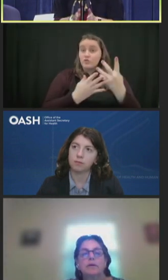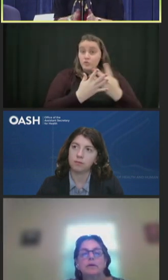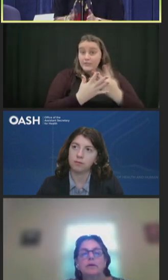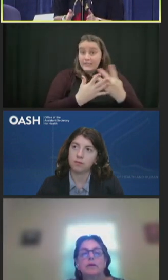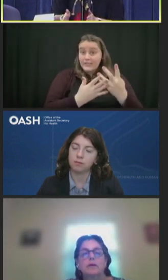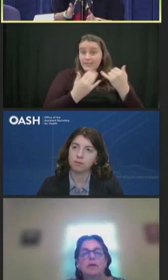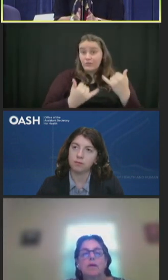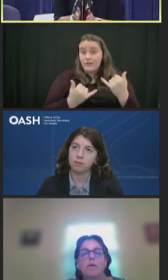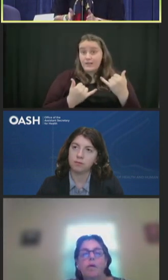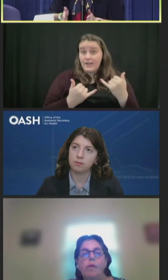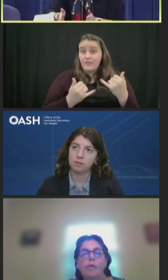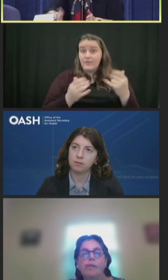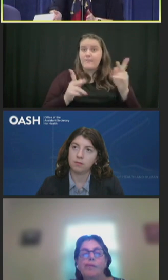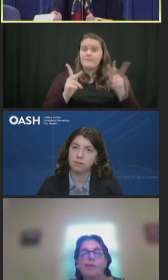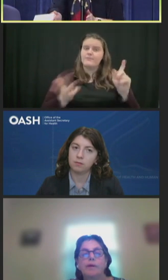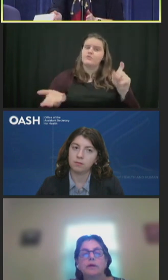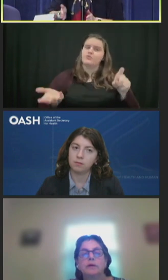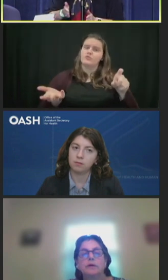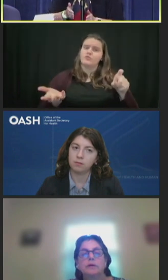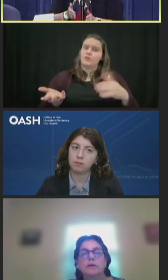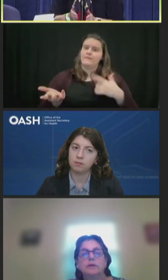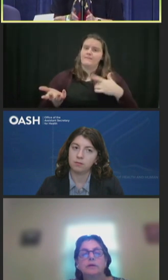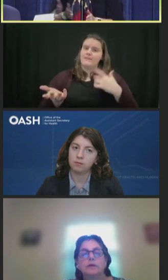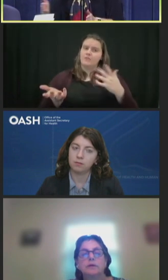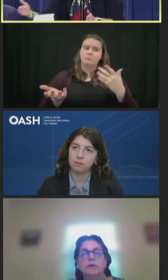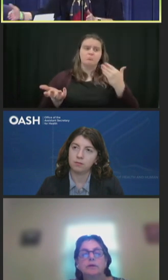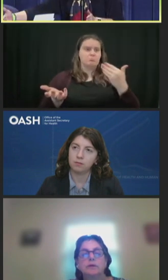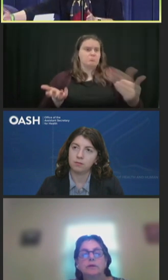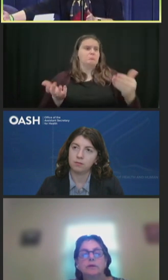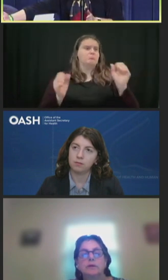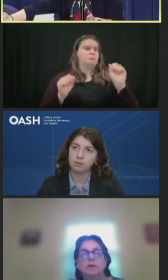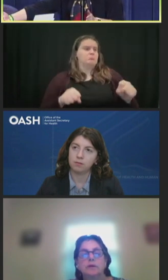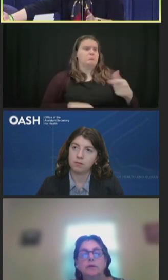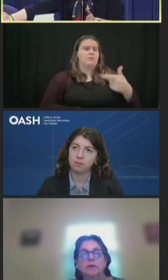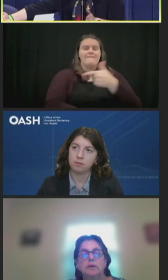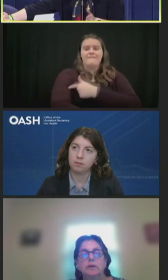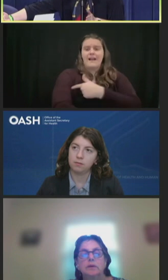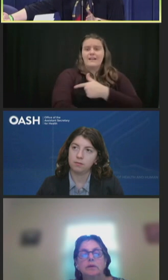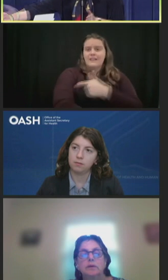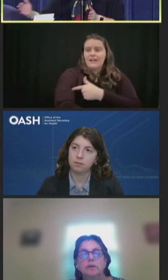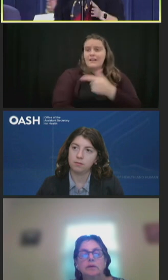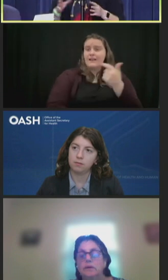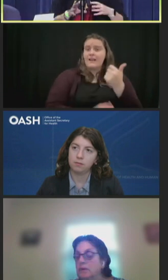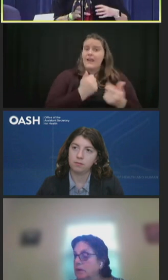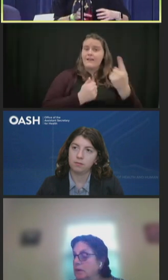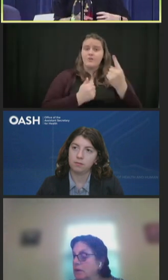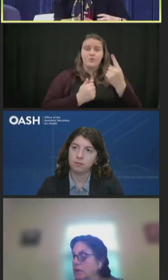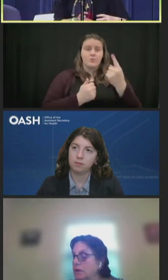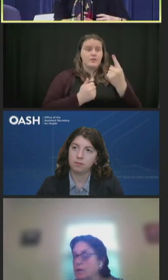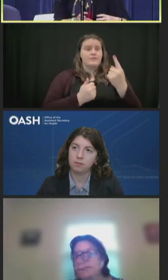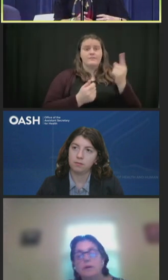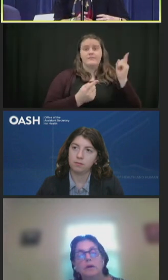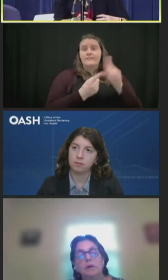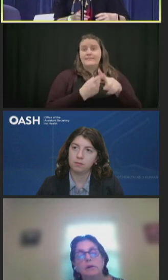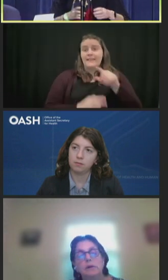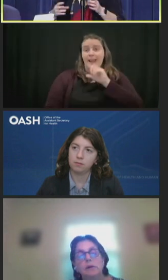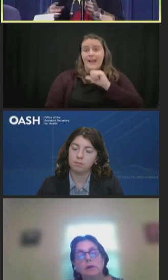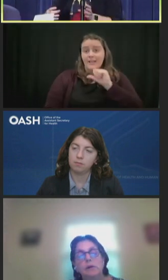feel free to continue to vaccinate every person through age 59 and screen where it's appropriate,